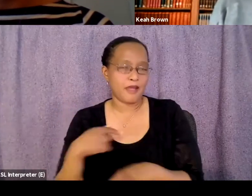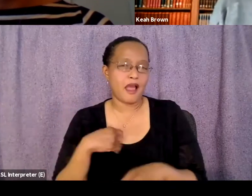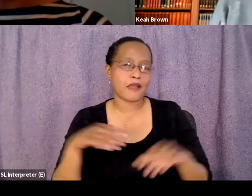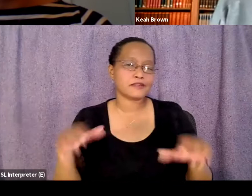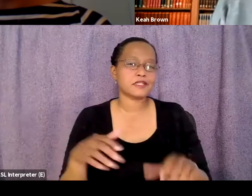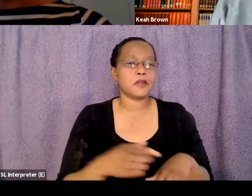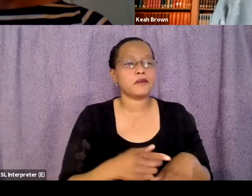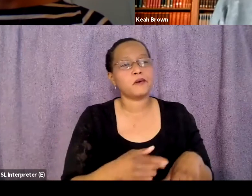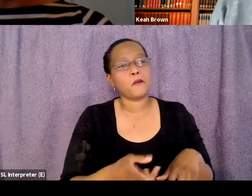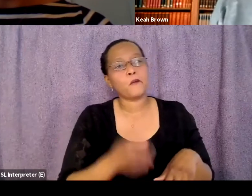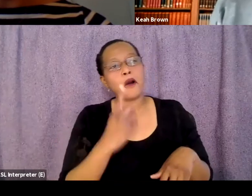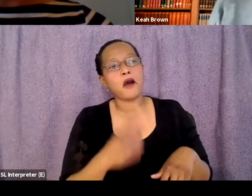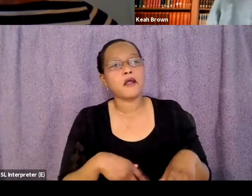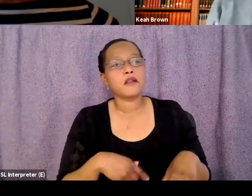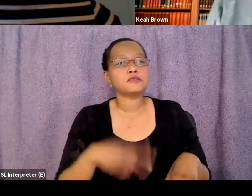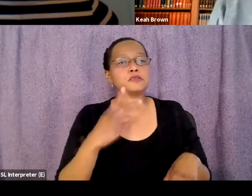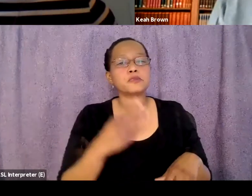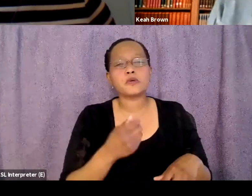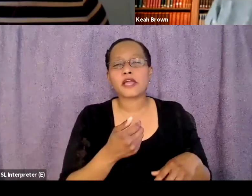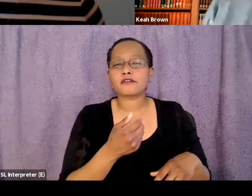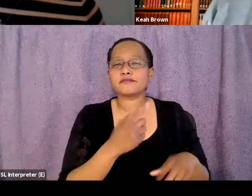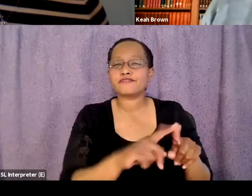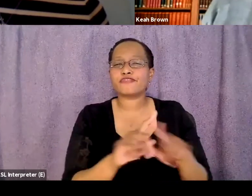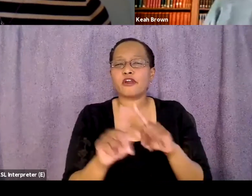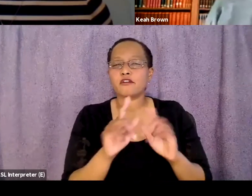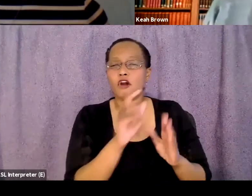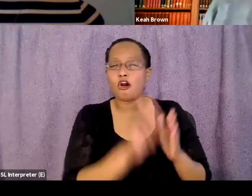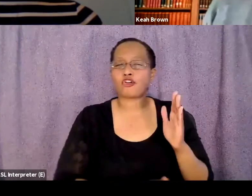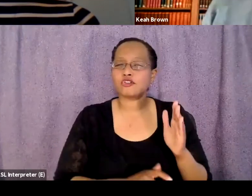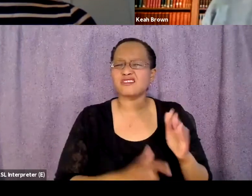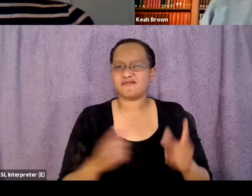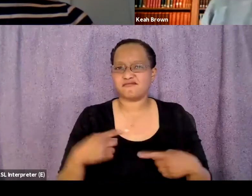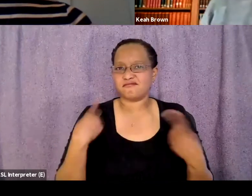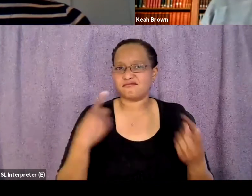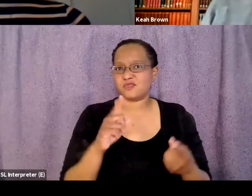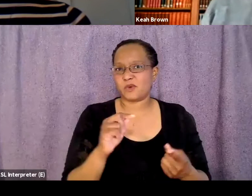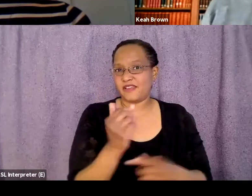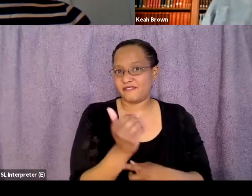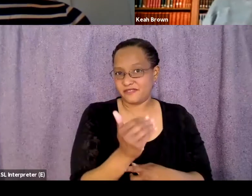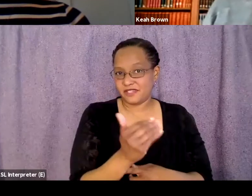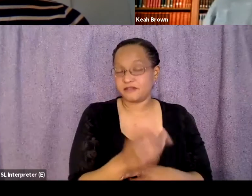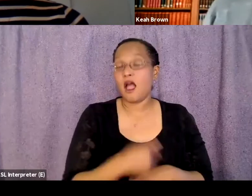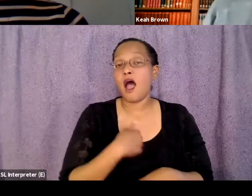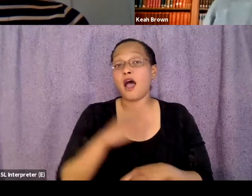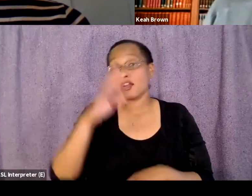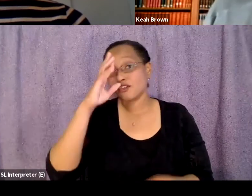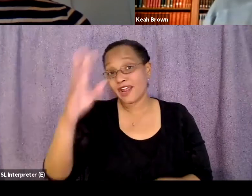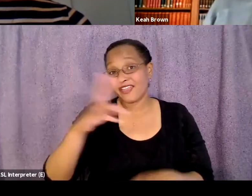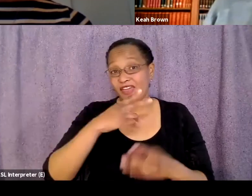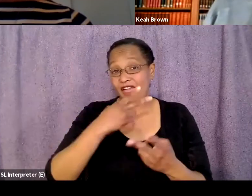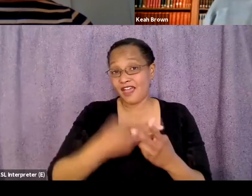Keah Brown: And the book came about because I created hashtag disabled in cute in 2017